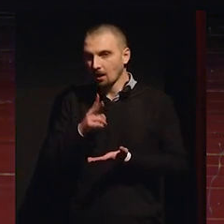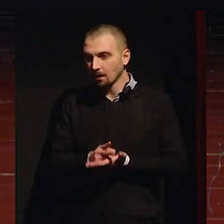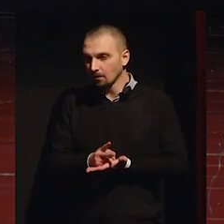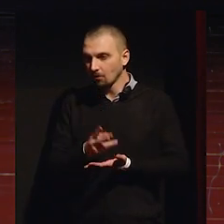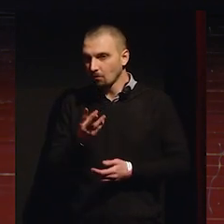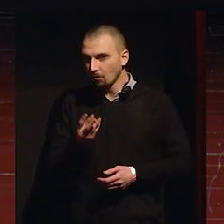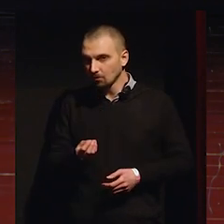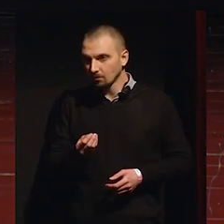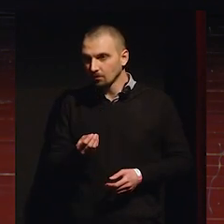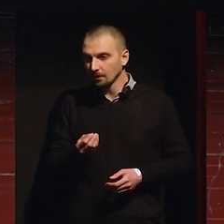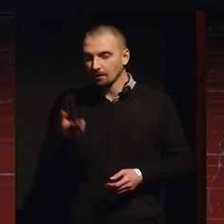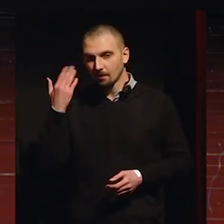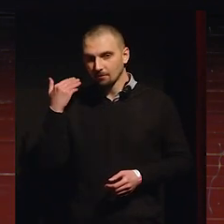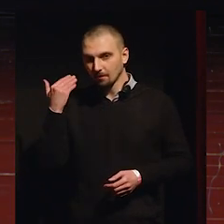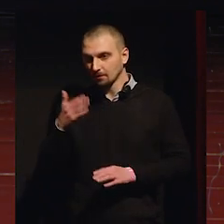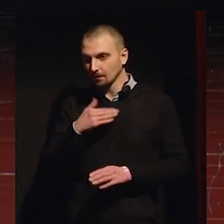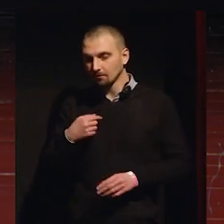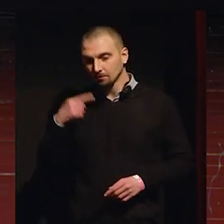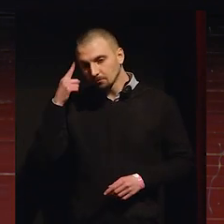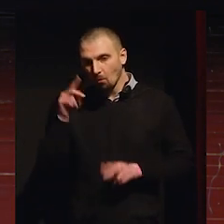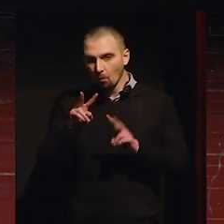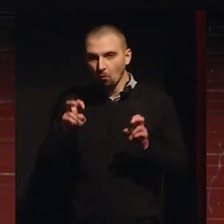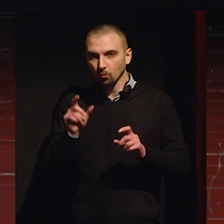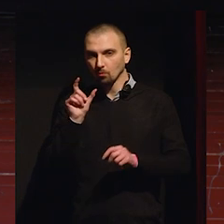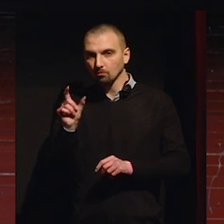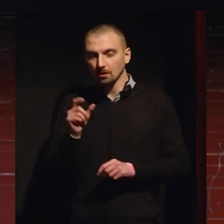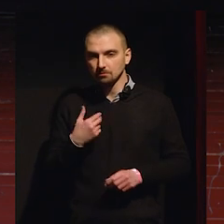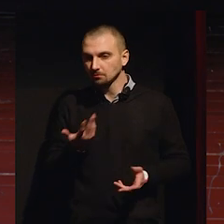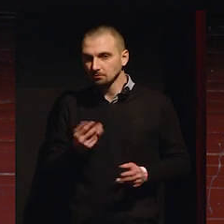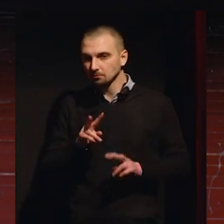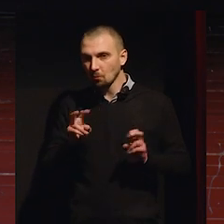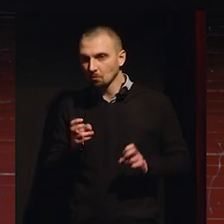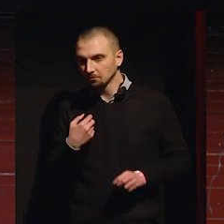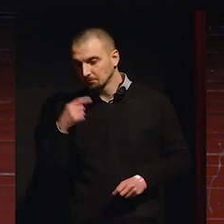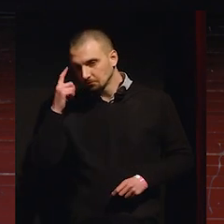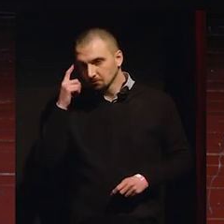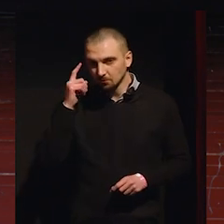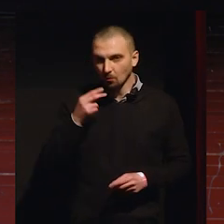and when this was determined, they told me to choose a title. A little title,